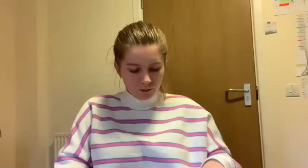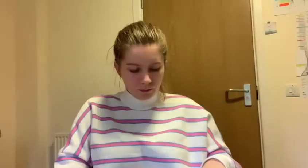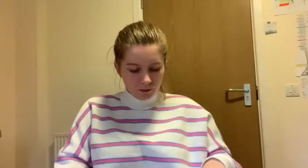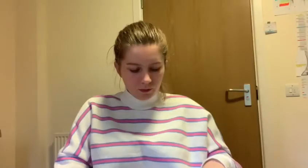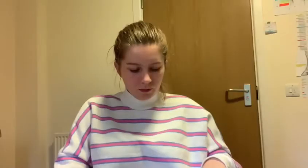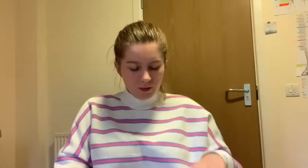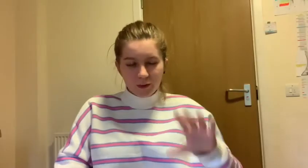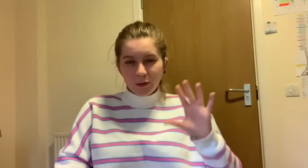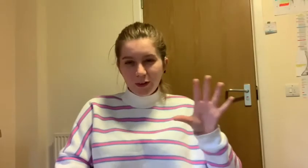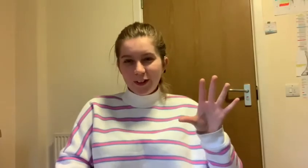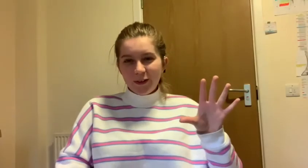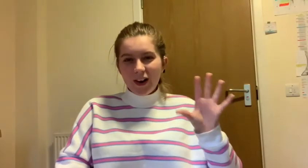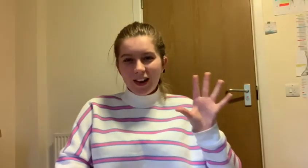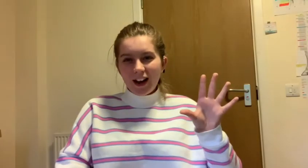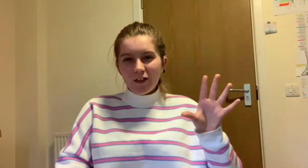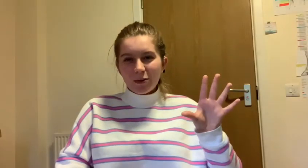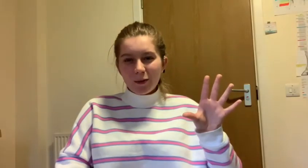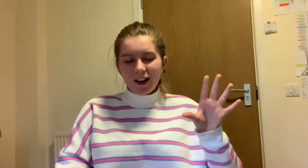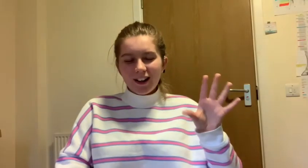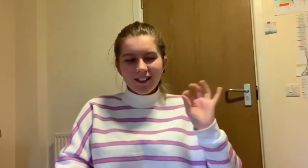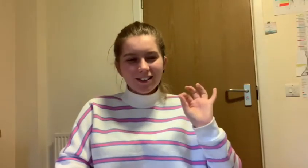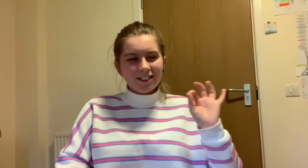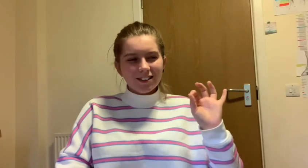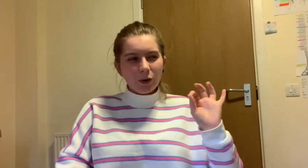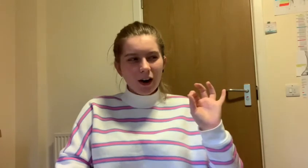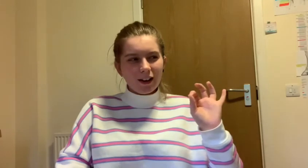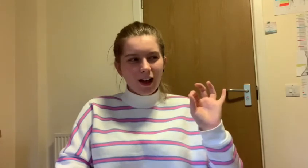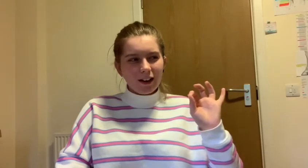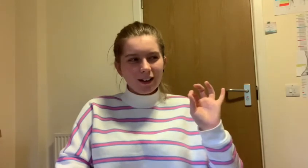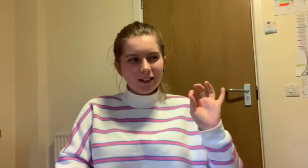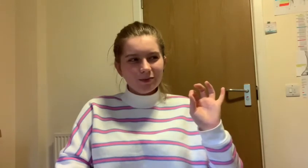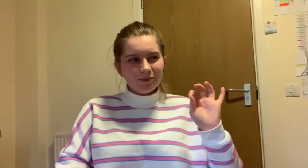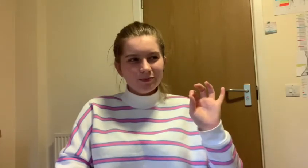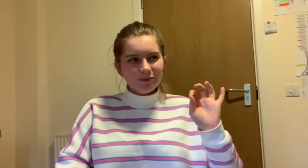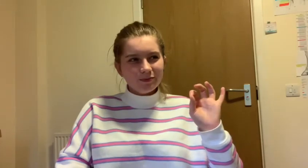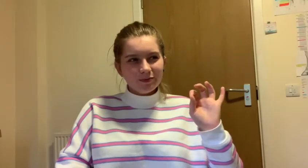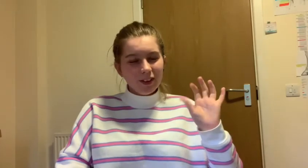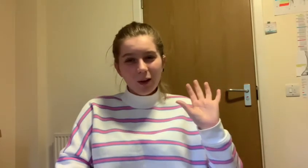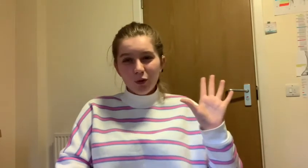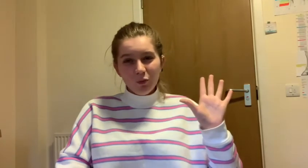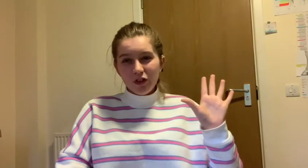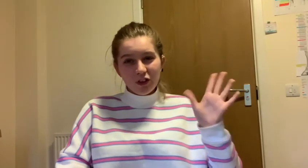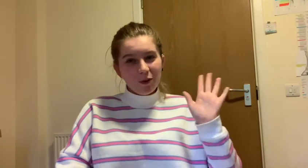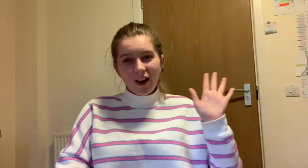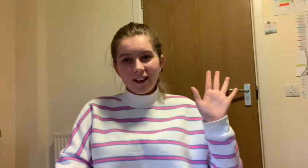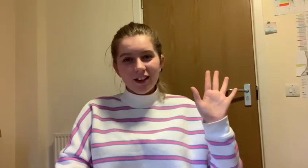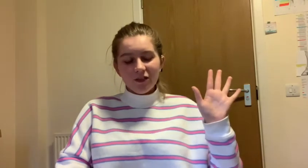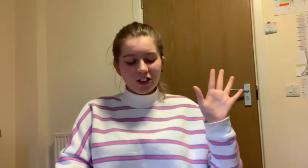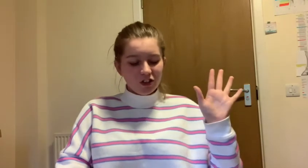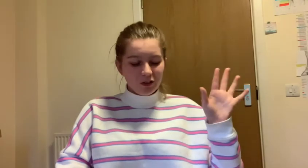This one is really cool, I like RM's part, it's quite "I'm done with you, bye" kind of attitude.